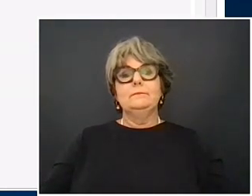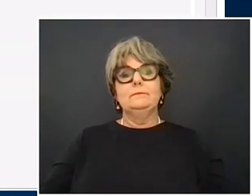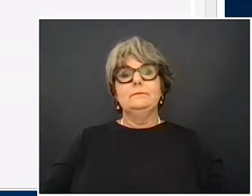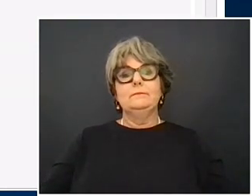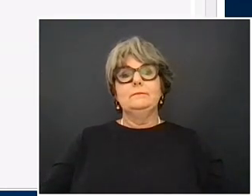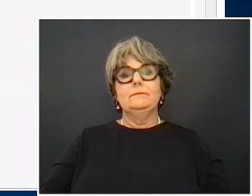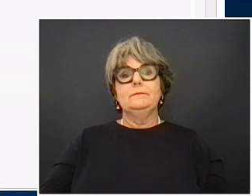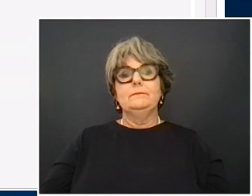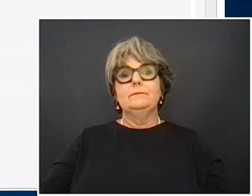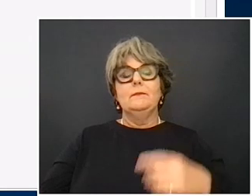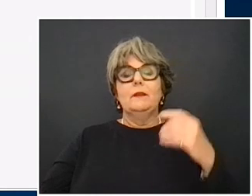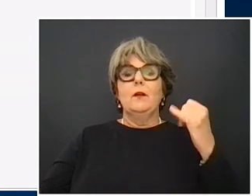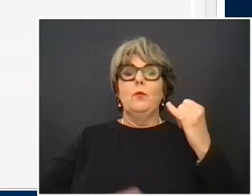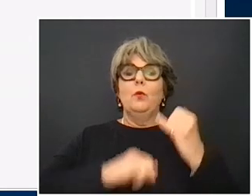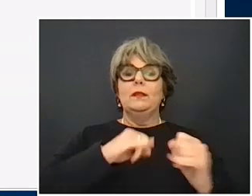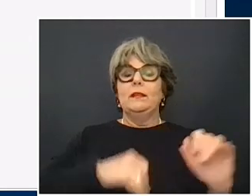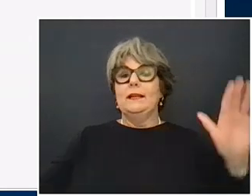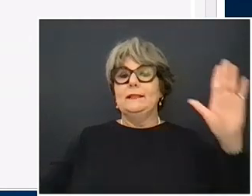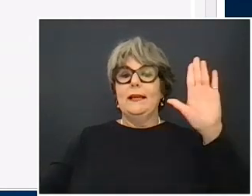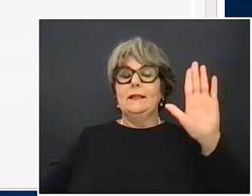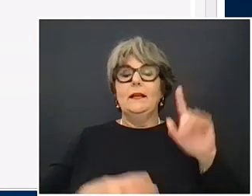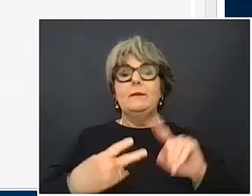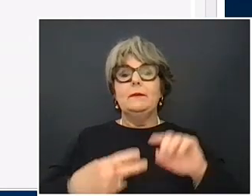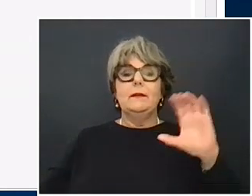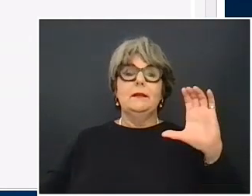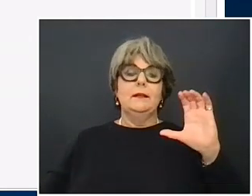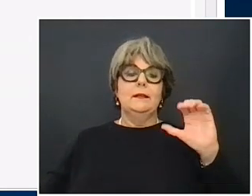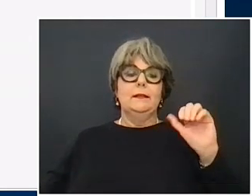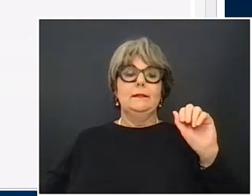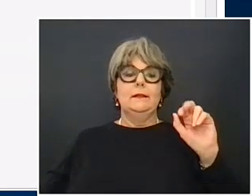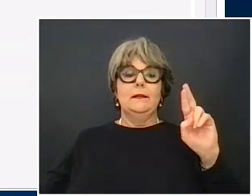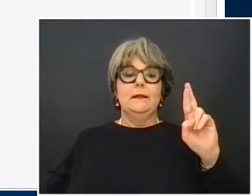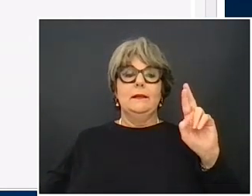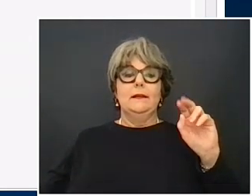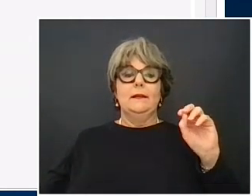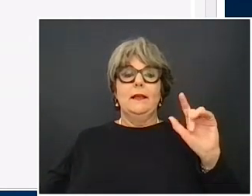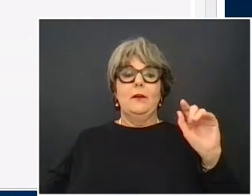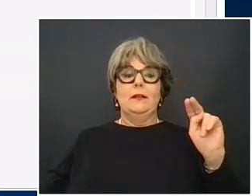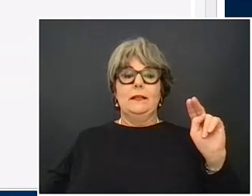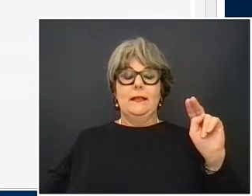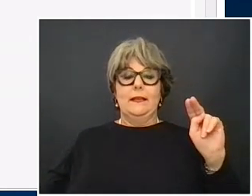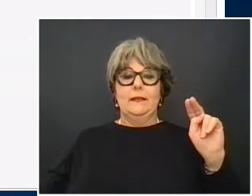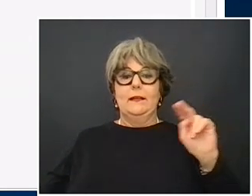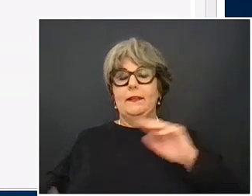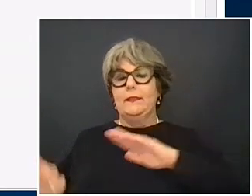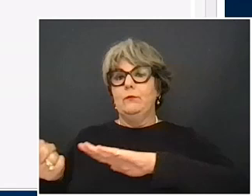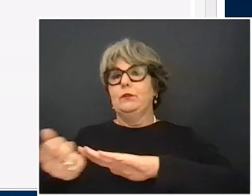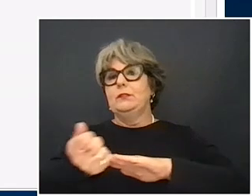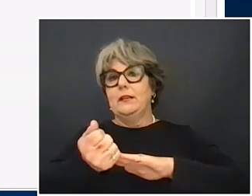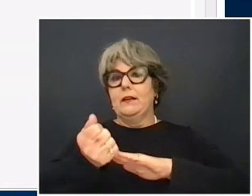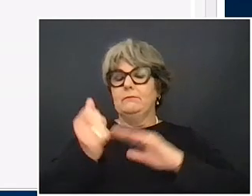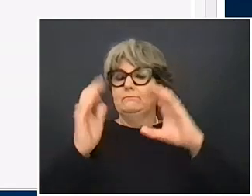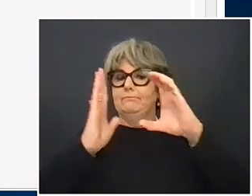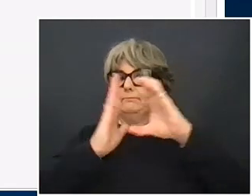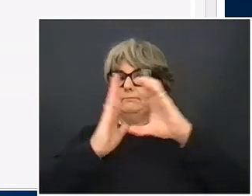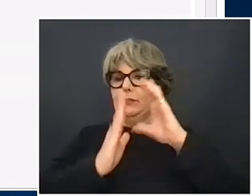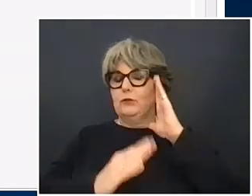Carolyn. And then, we will look to take a temperature check on this section, and o